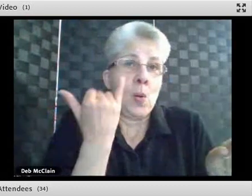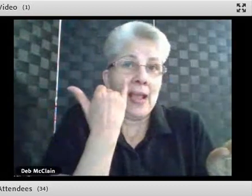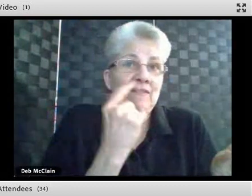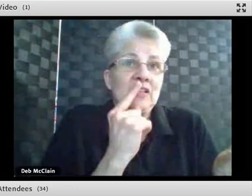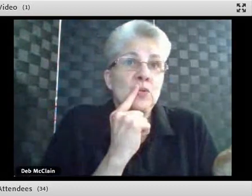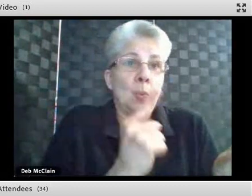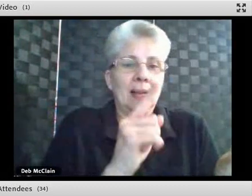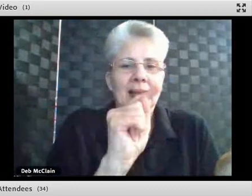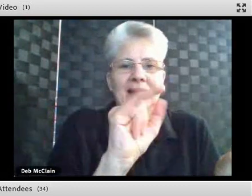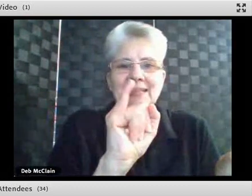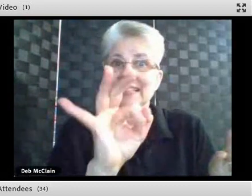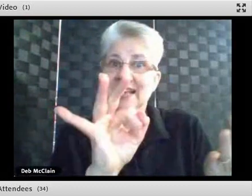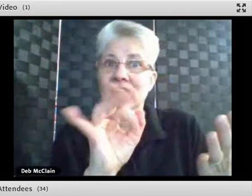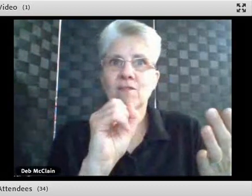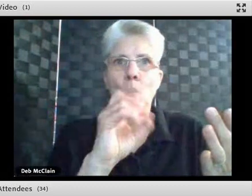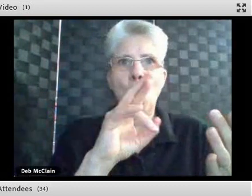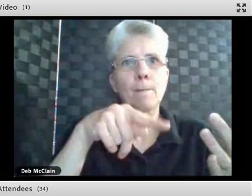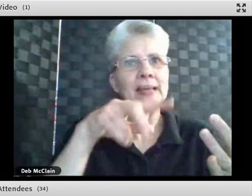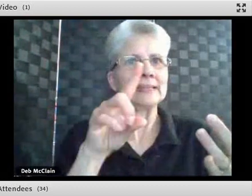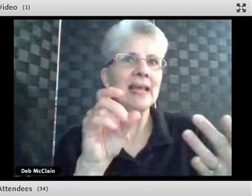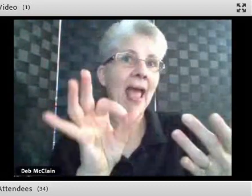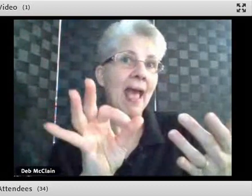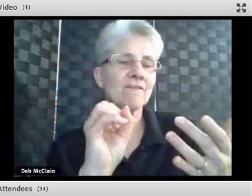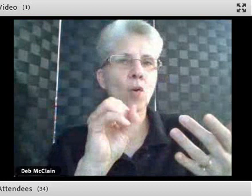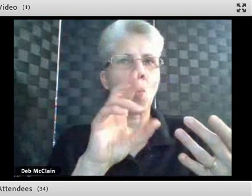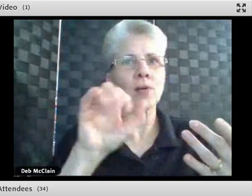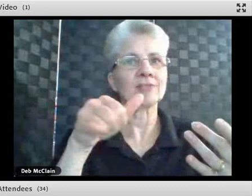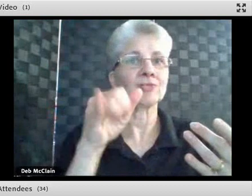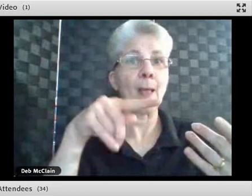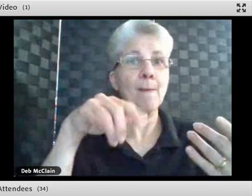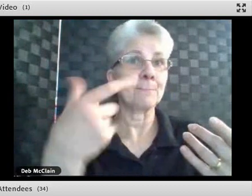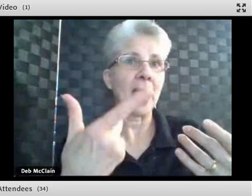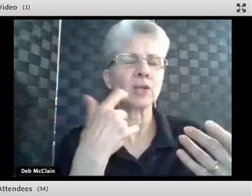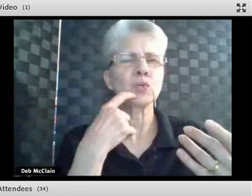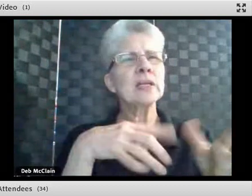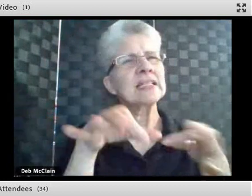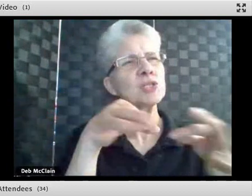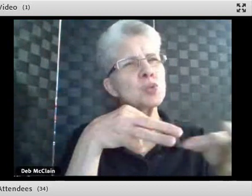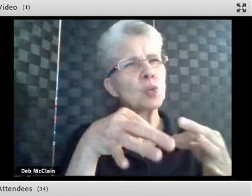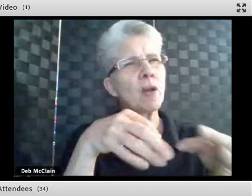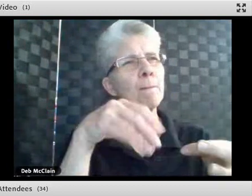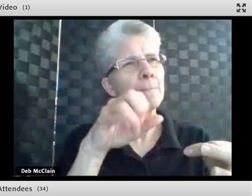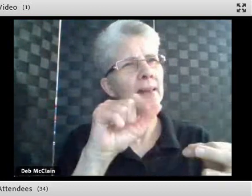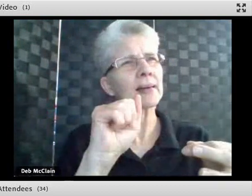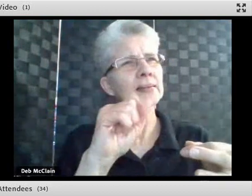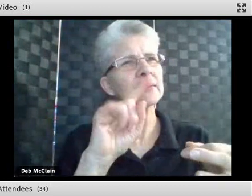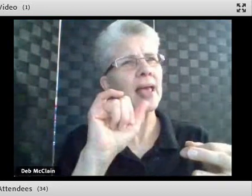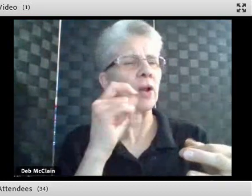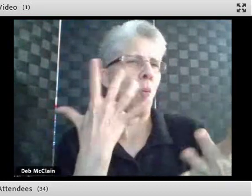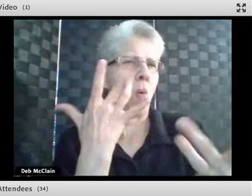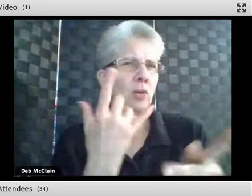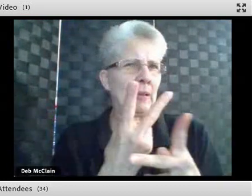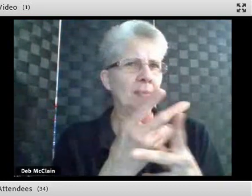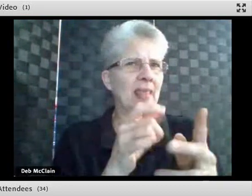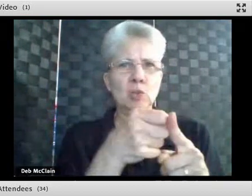a TIF or a PDF or a JPG. You need some descriptive metadata, so you know why on earth you're even keeping it.